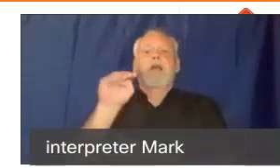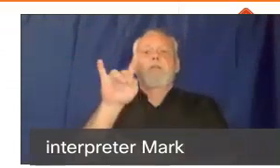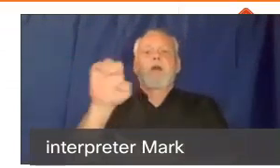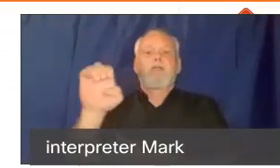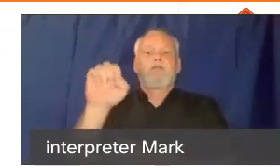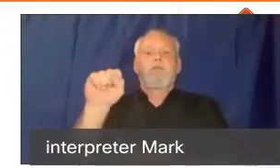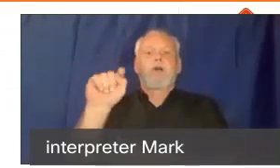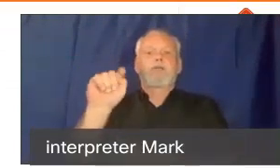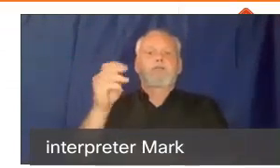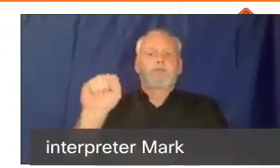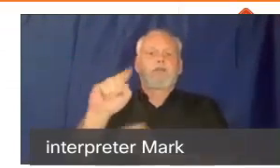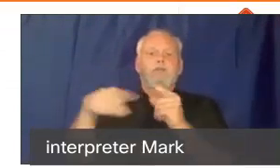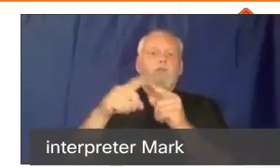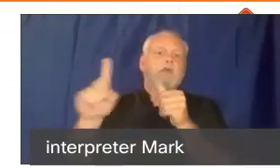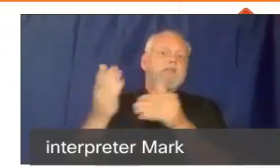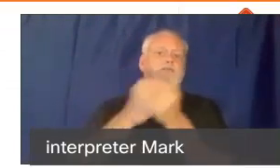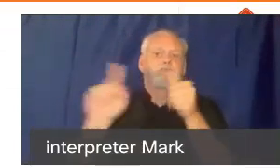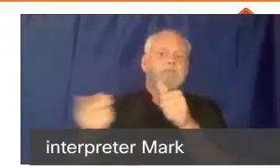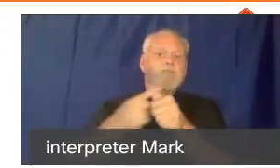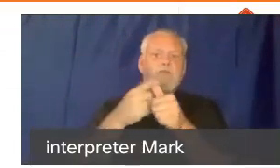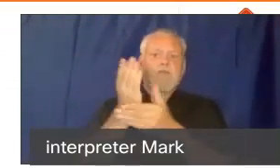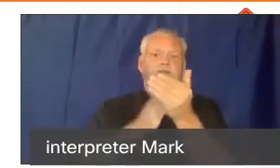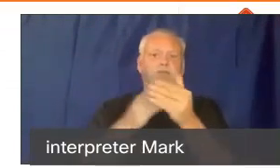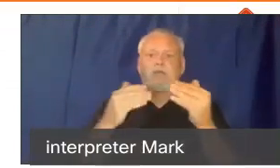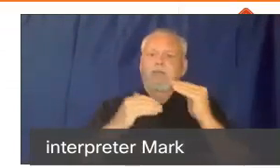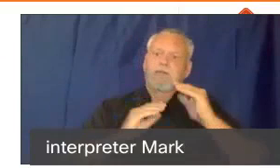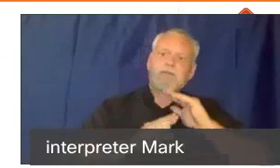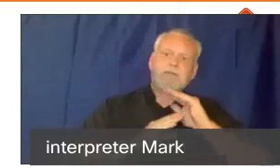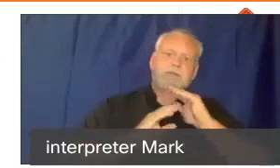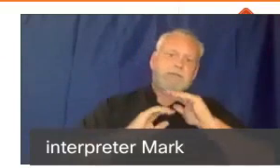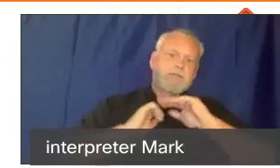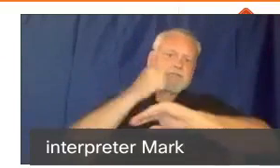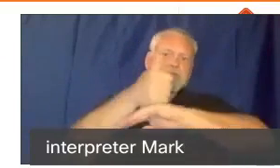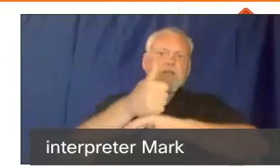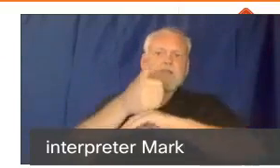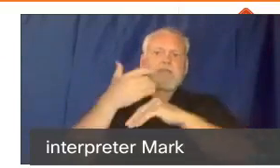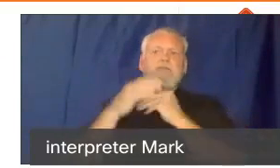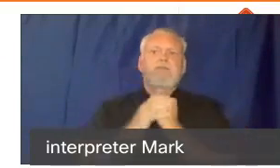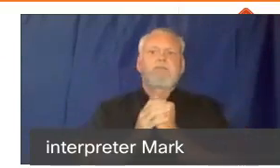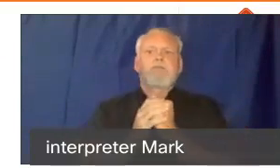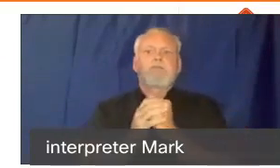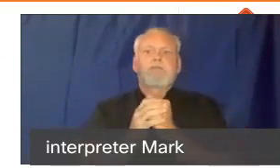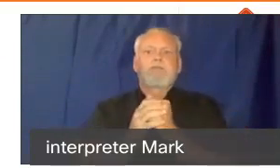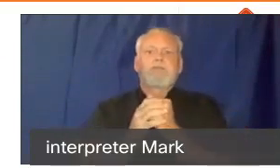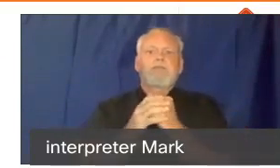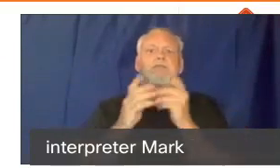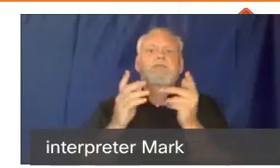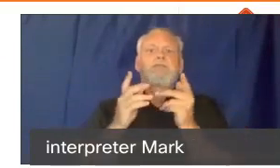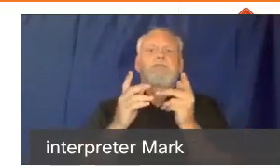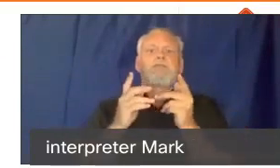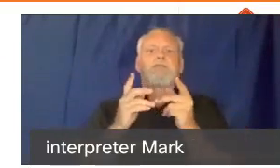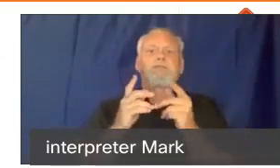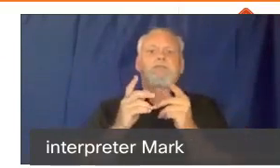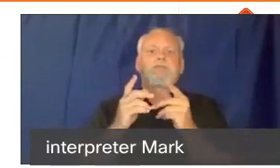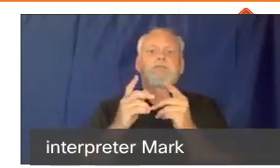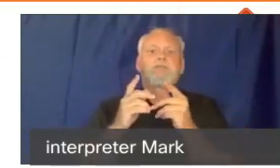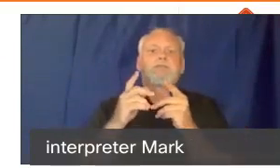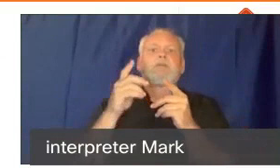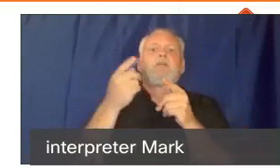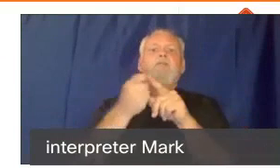When some of the 1st sections were built back in the late nineties and early 2 thousand's, this section that we're focusing on tonight is from Fort time to Tacoma.